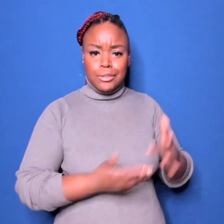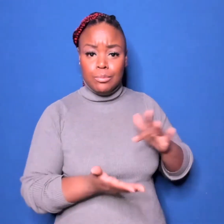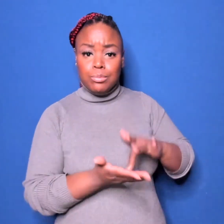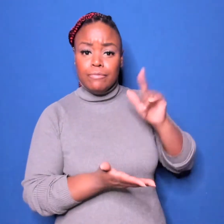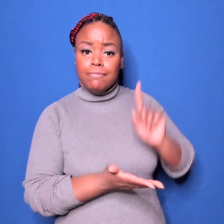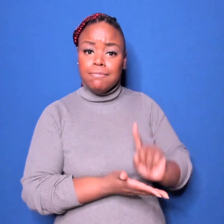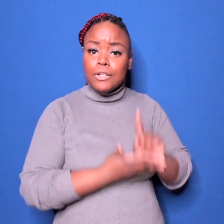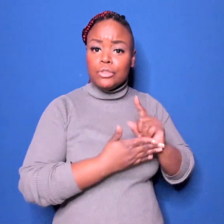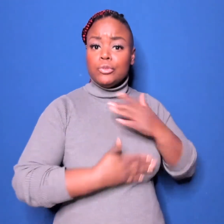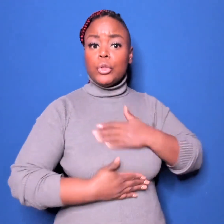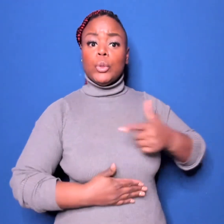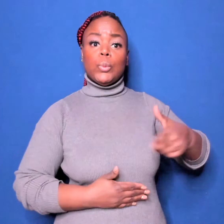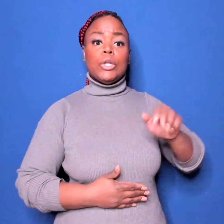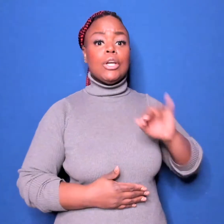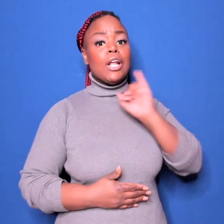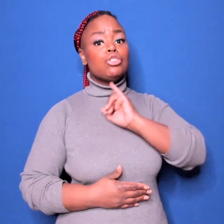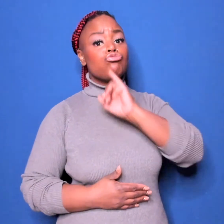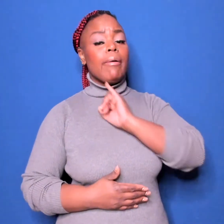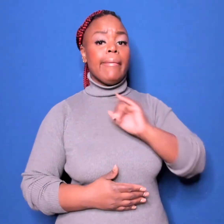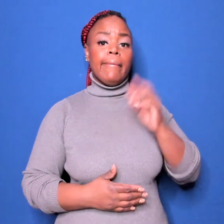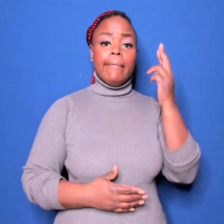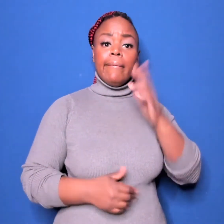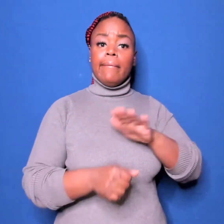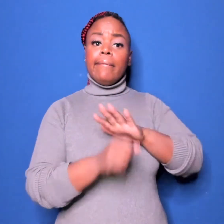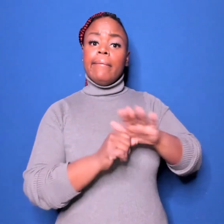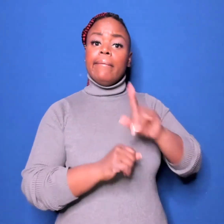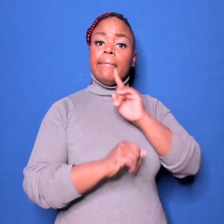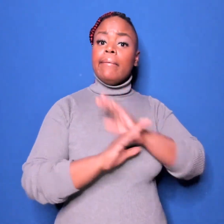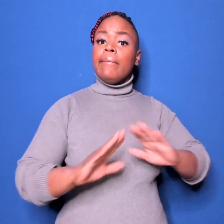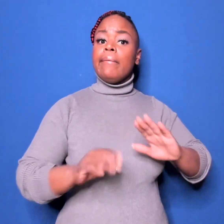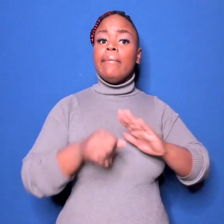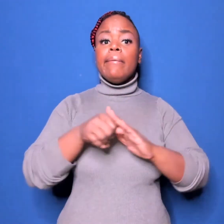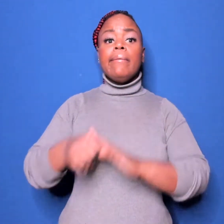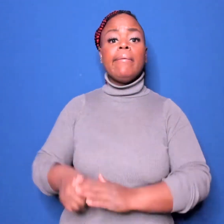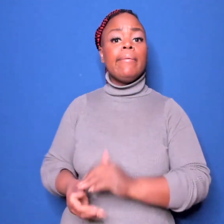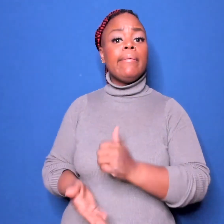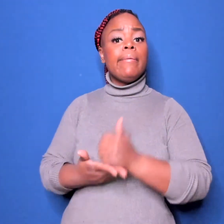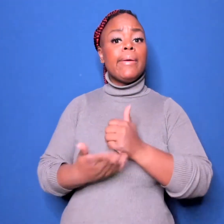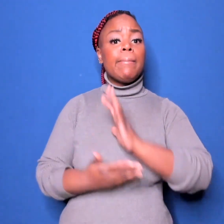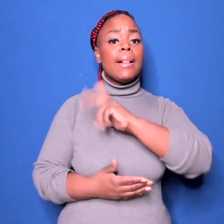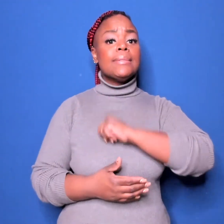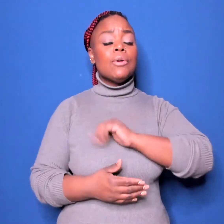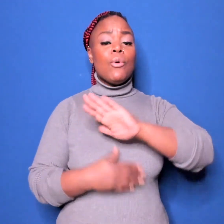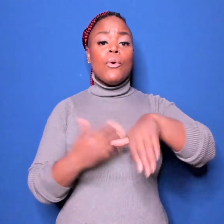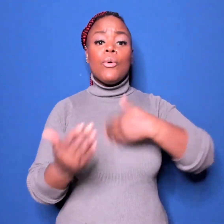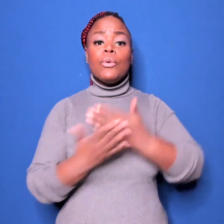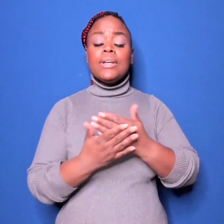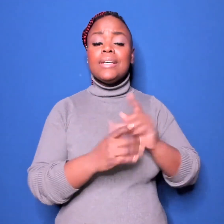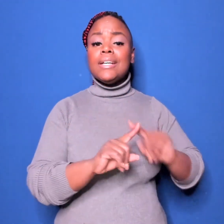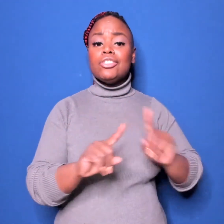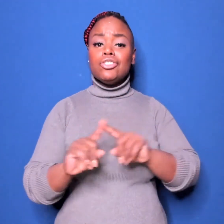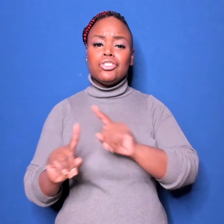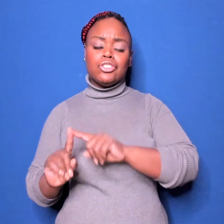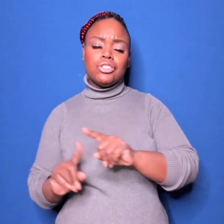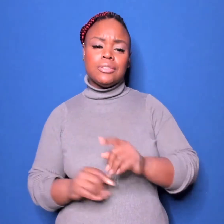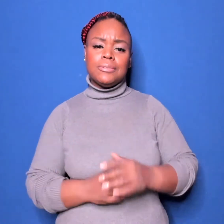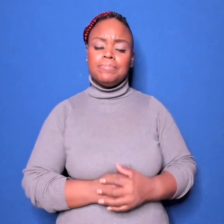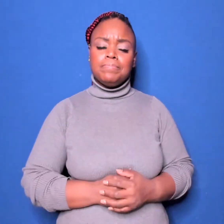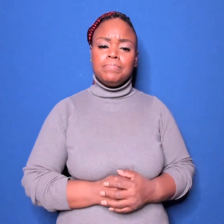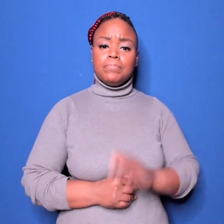that the privileges enjoyed by queer Israelis are reason enough to be silent about the inhumane treatment of Palestinians of all orientations.